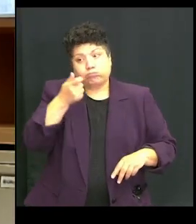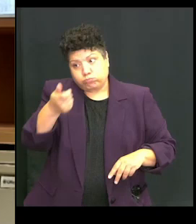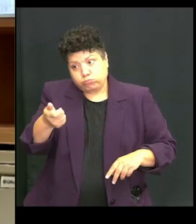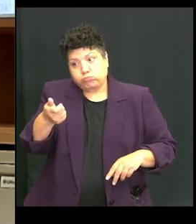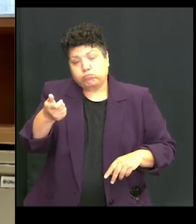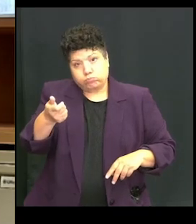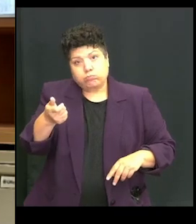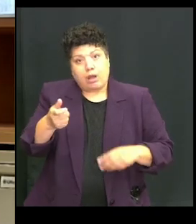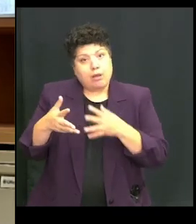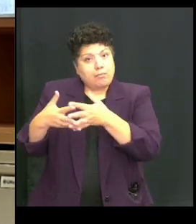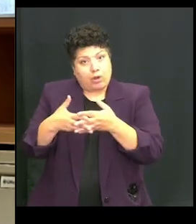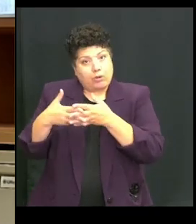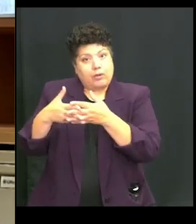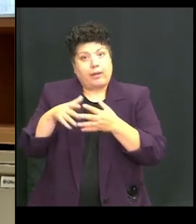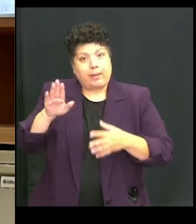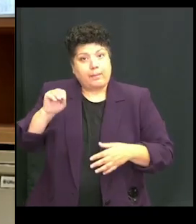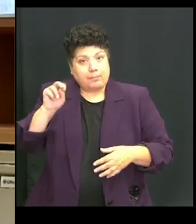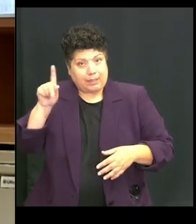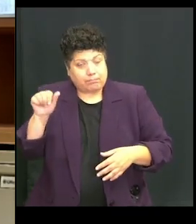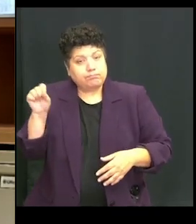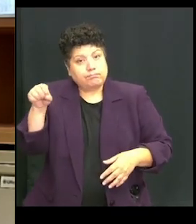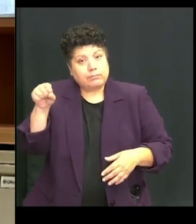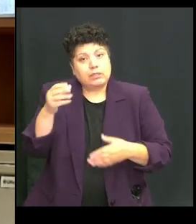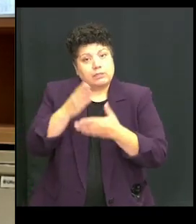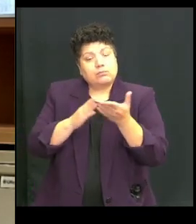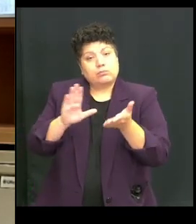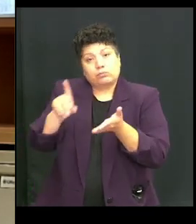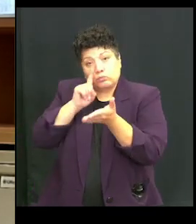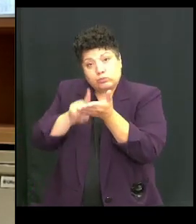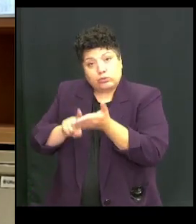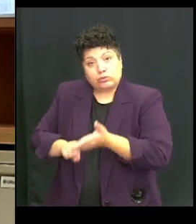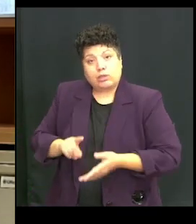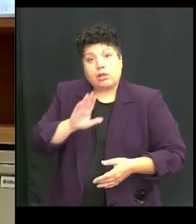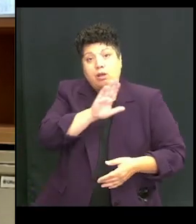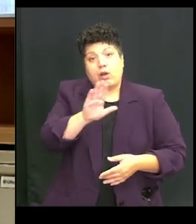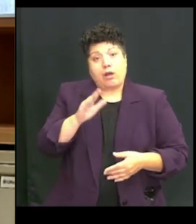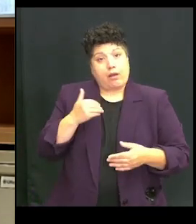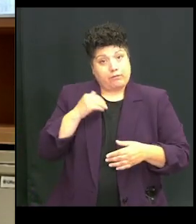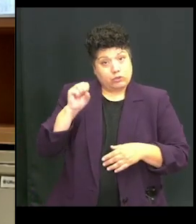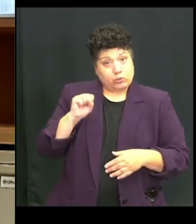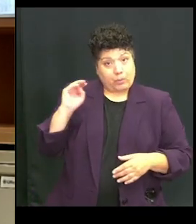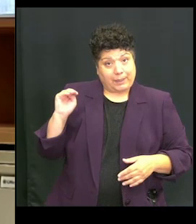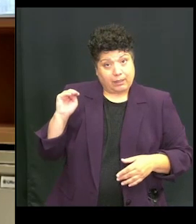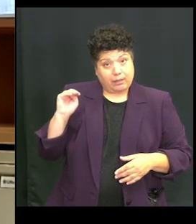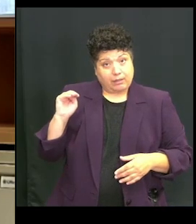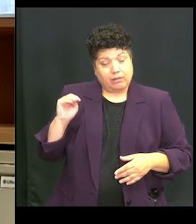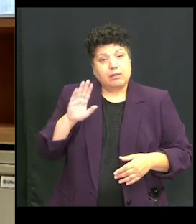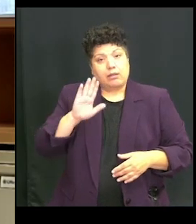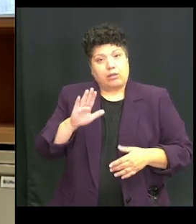And so, I have some work that shows that those that use social media and consume a US news,